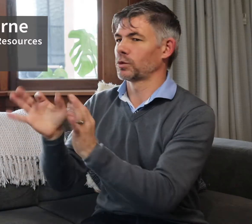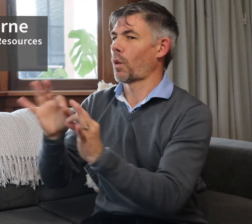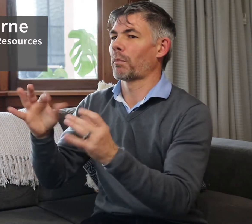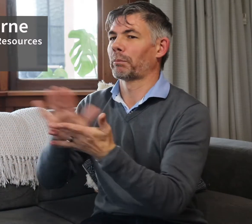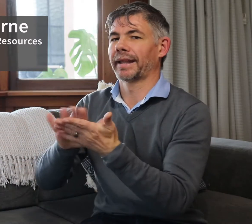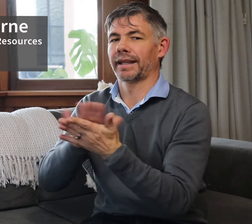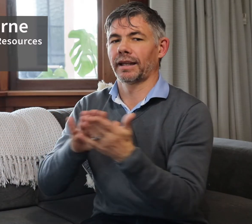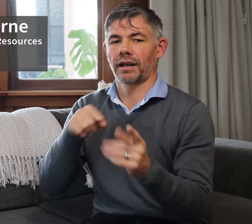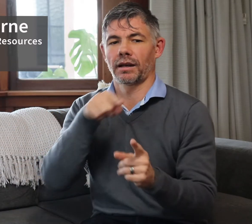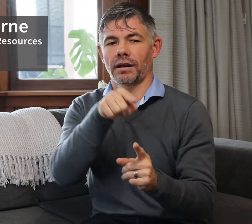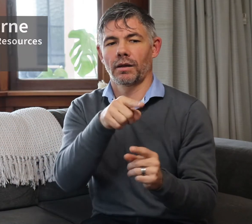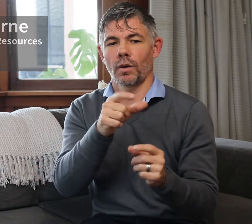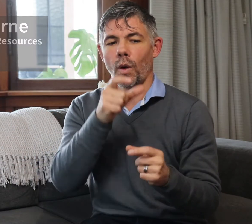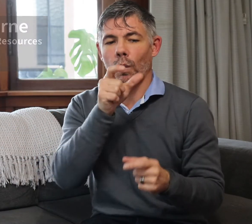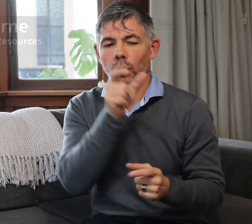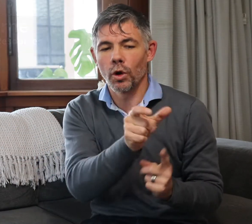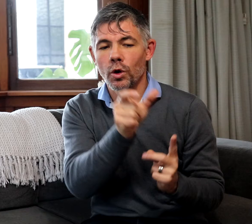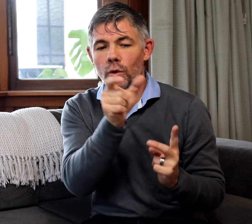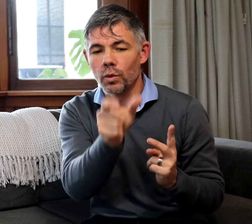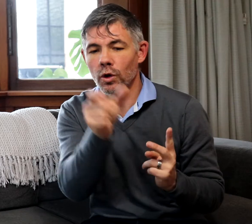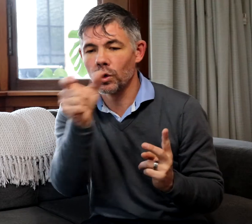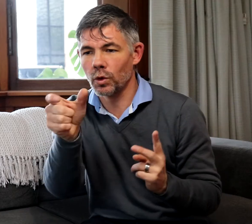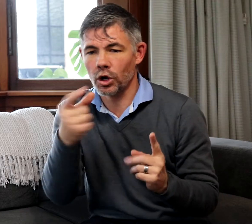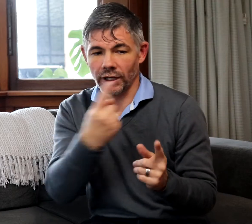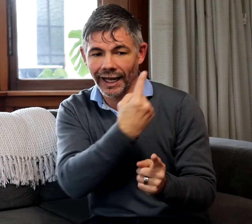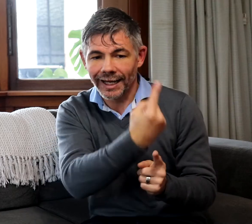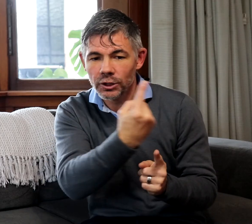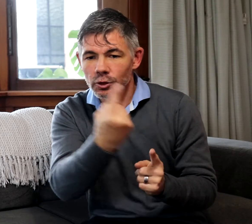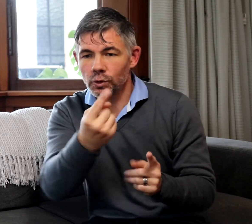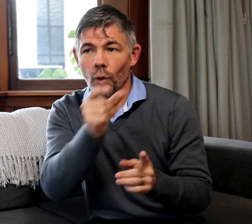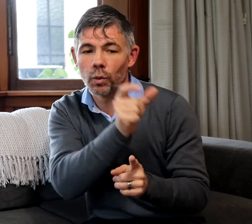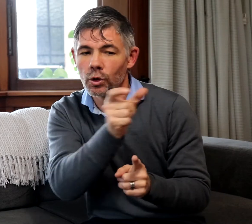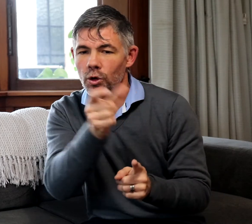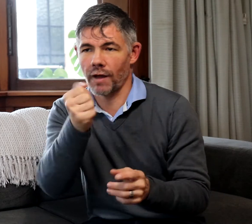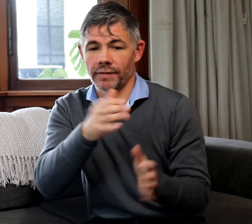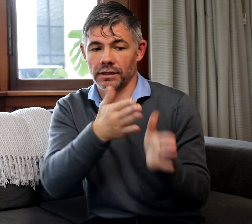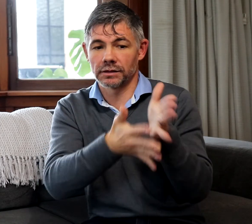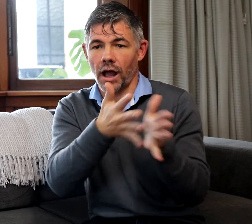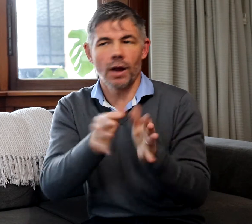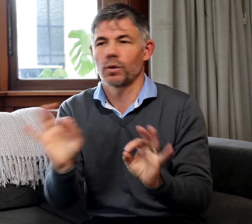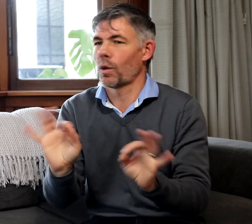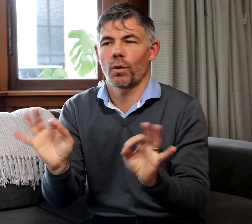It's a sign language. So when someone's using sign language, they're not following an English word order.